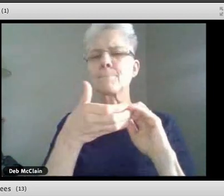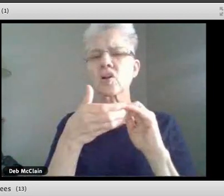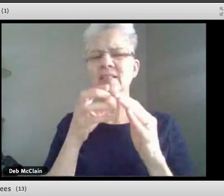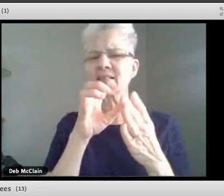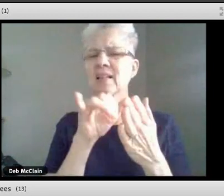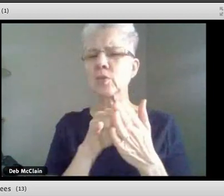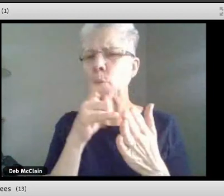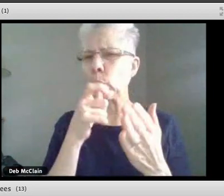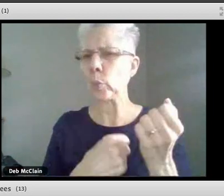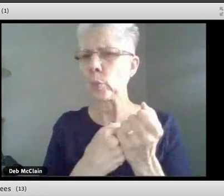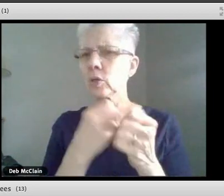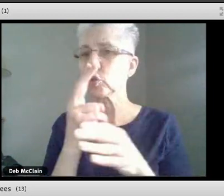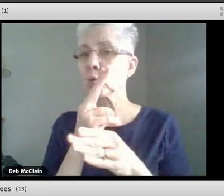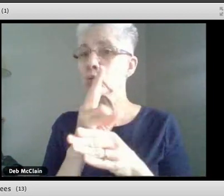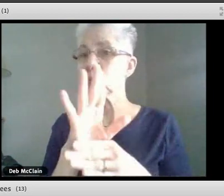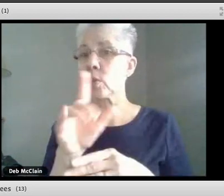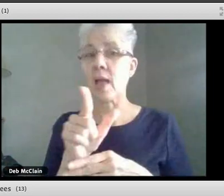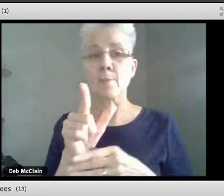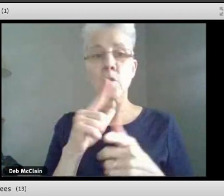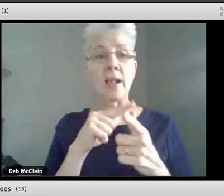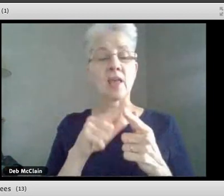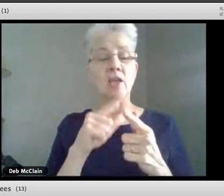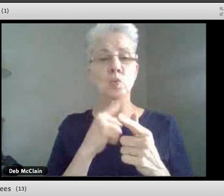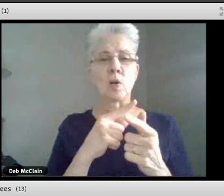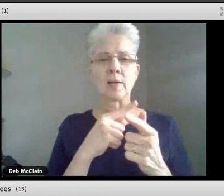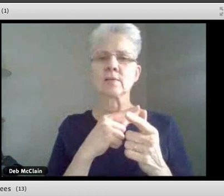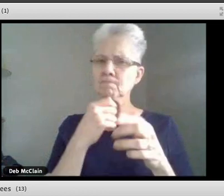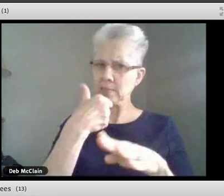This is kind of the same thing as, you know, making your case for accessibility